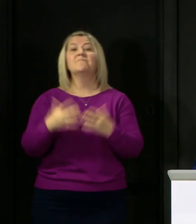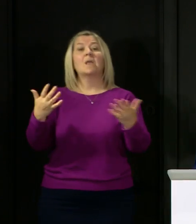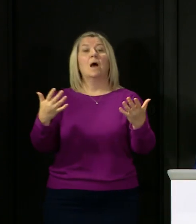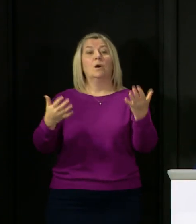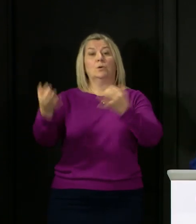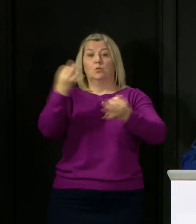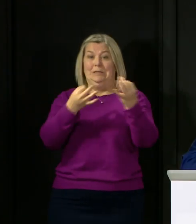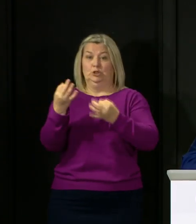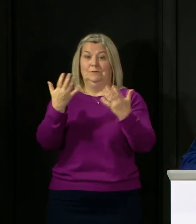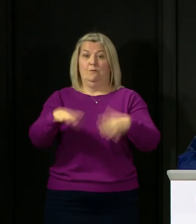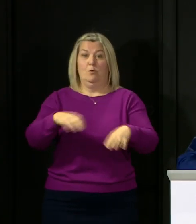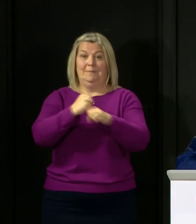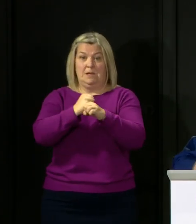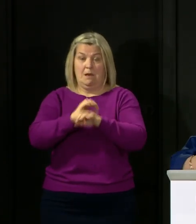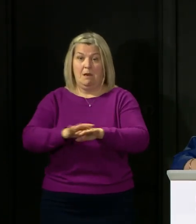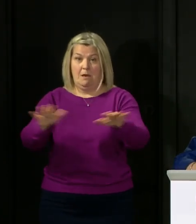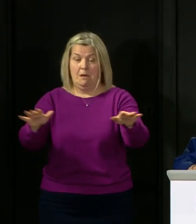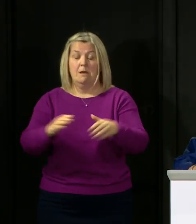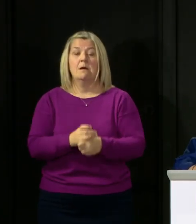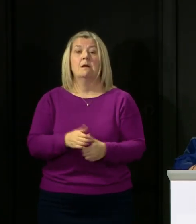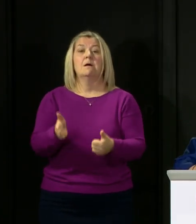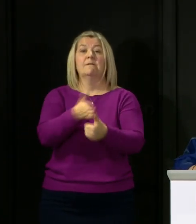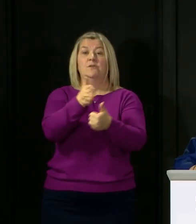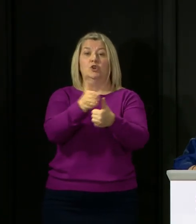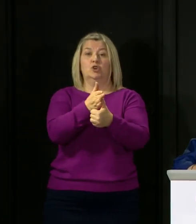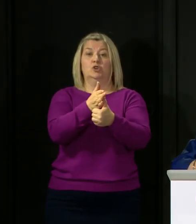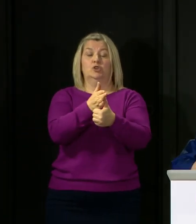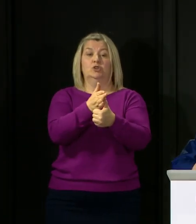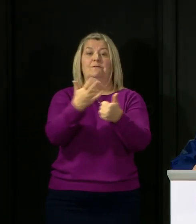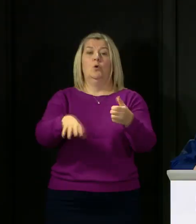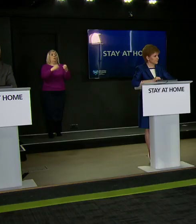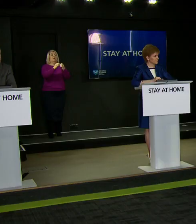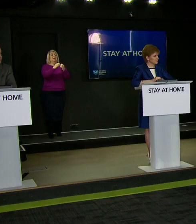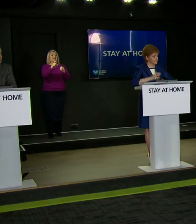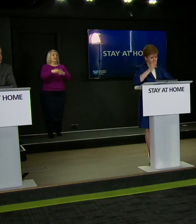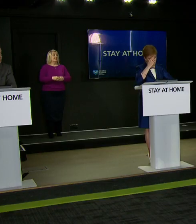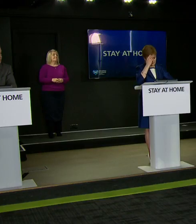journalists, and first up today, Glenn Campbell from the BBC.